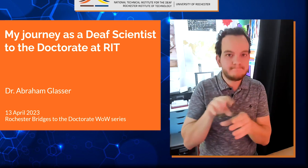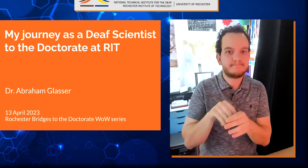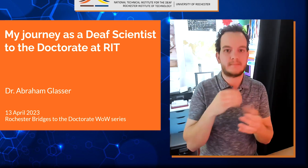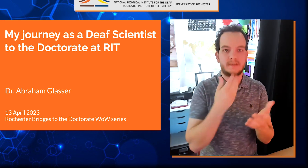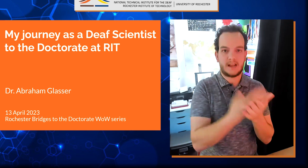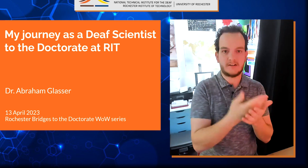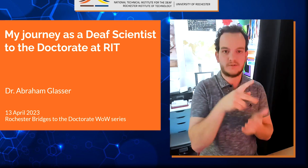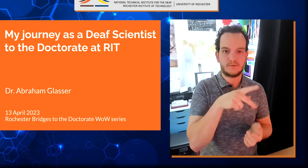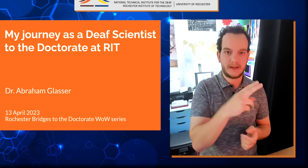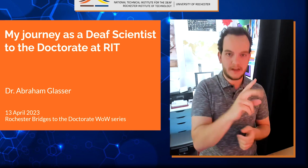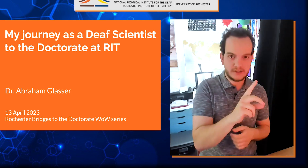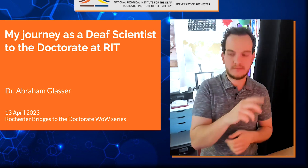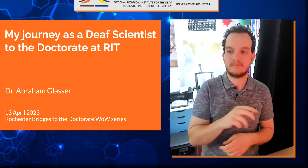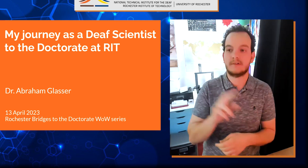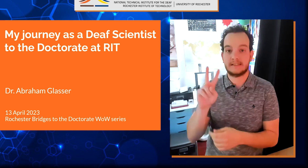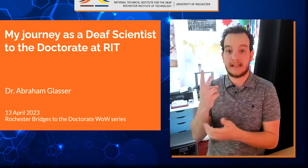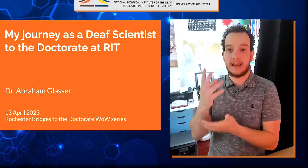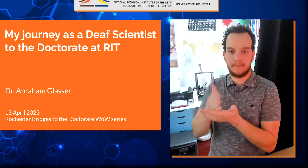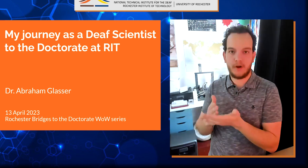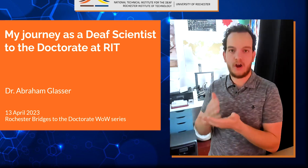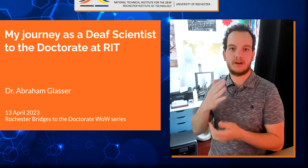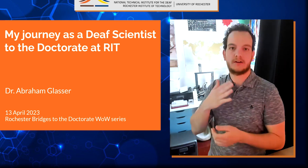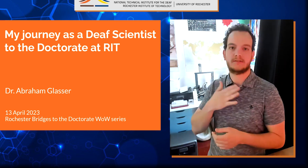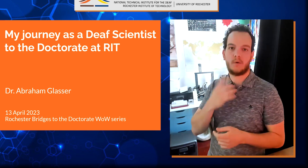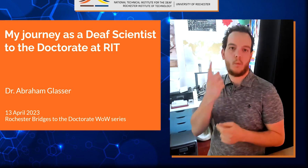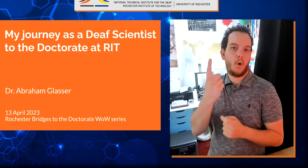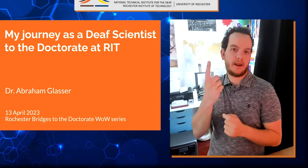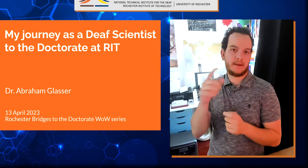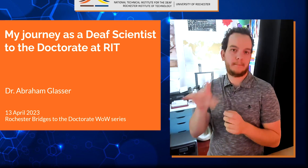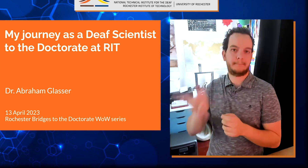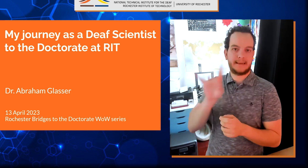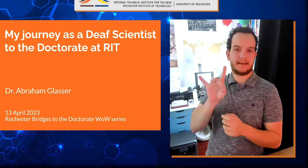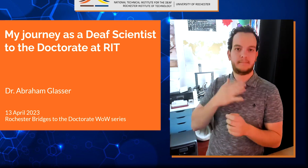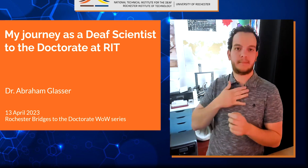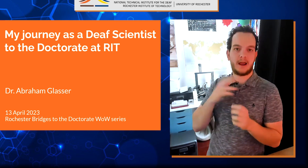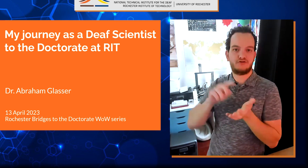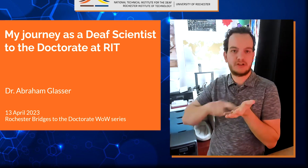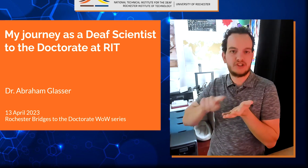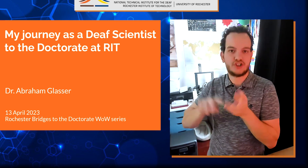the different experiences I have been involved in as I have gotten to my Ph.D.